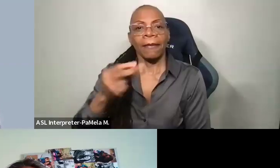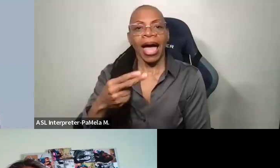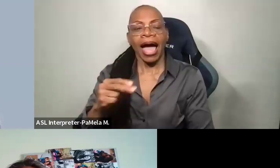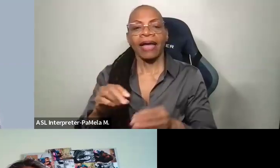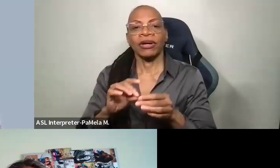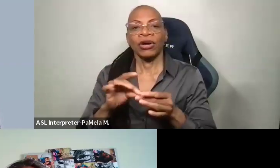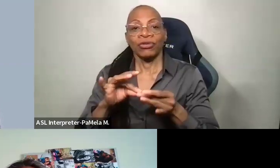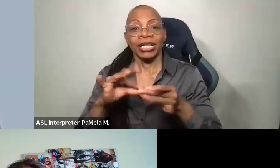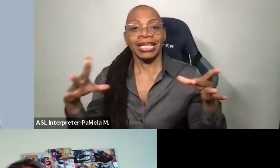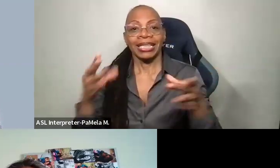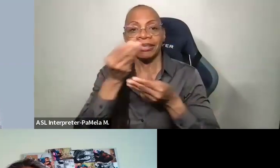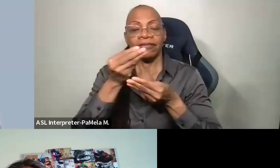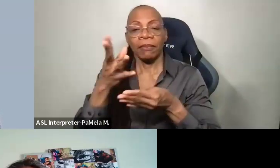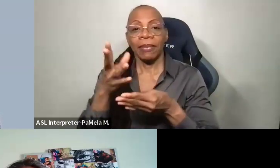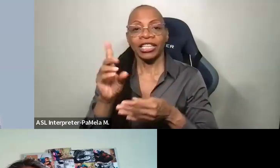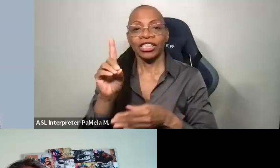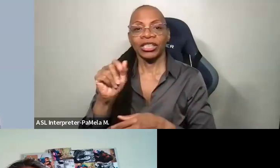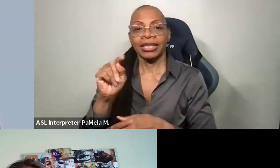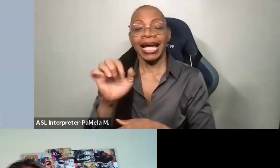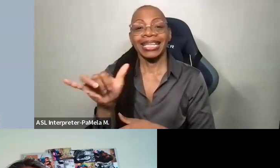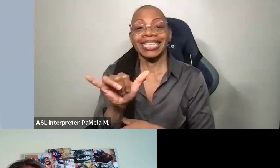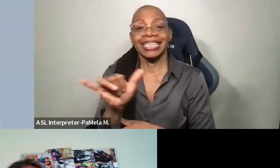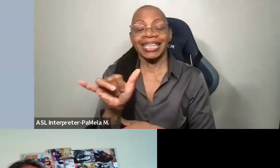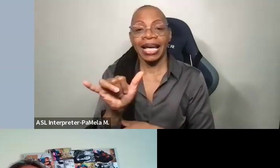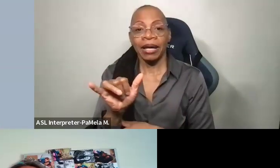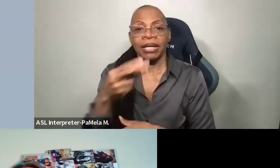be the same as the entry date in HMIS? So if you could speak to that,